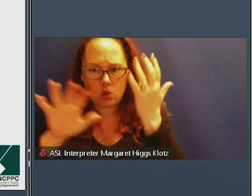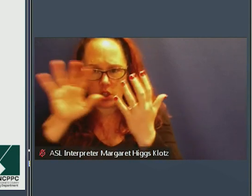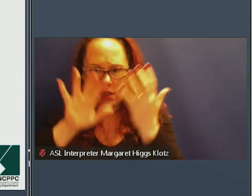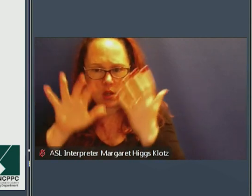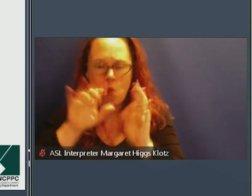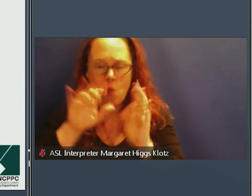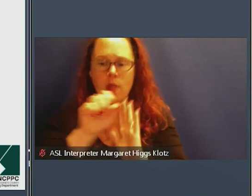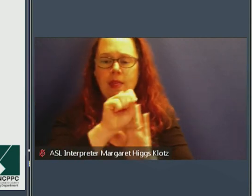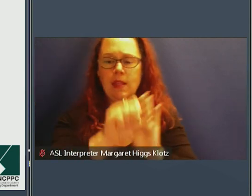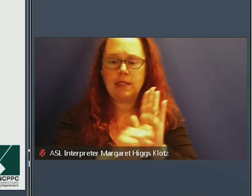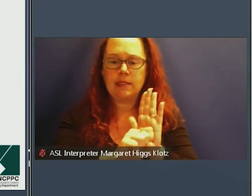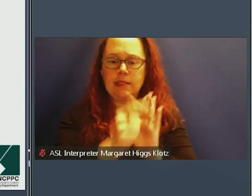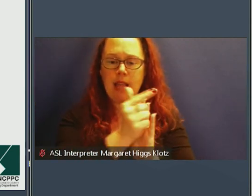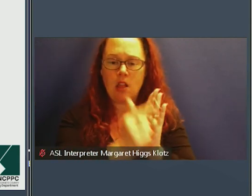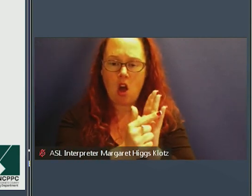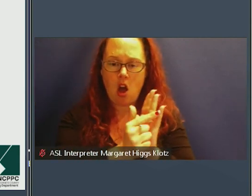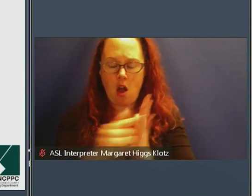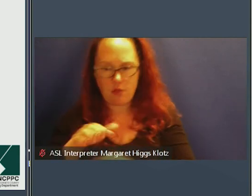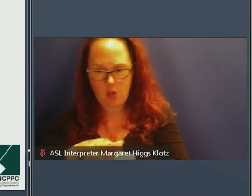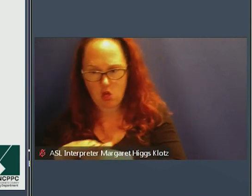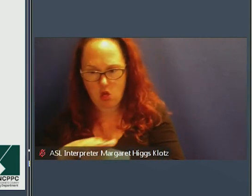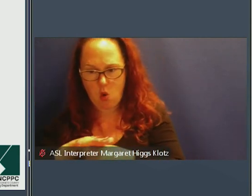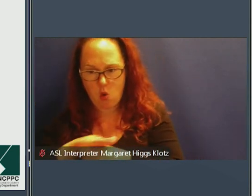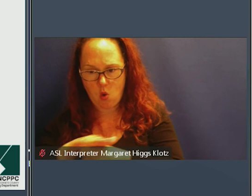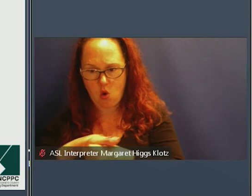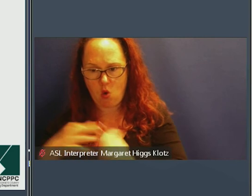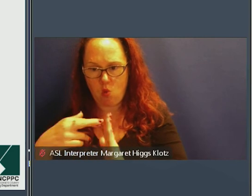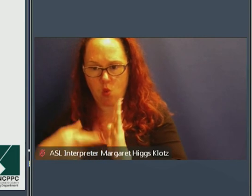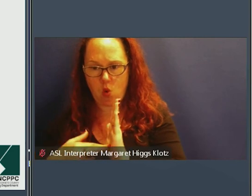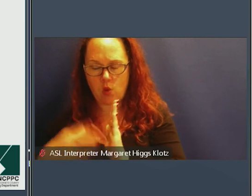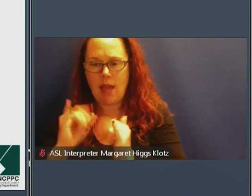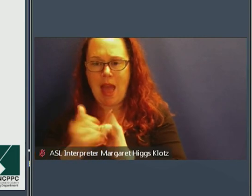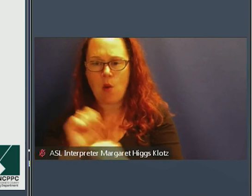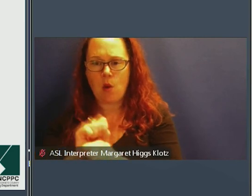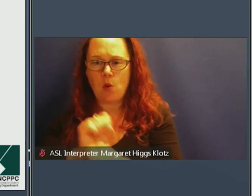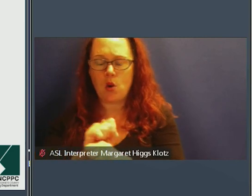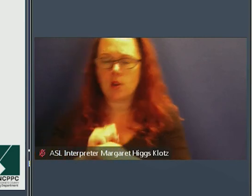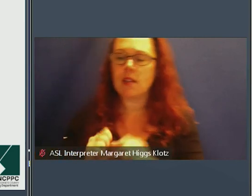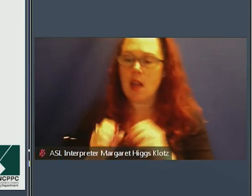the local ordinance and how it all. I think we are at the end. Okay.